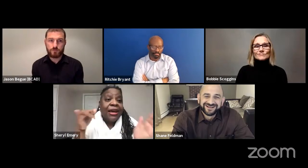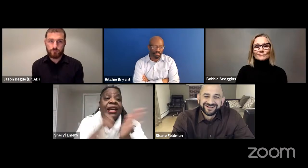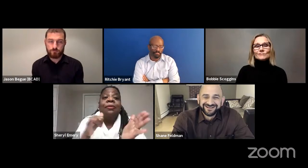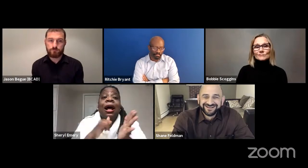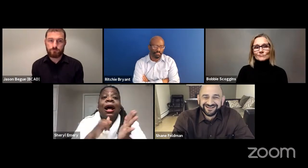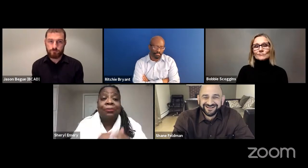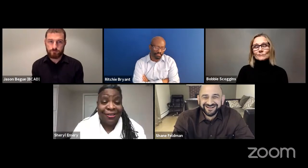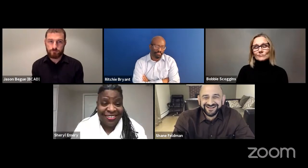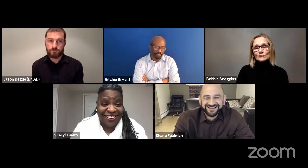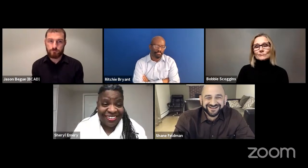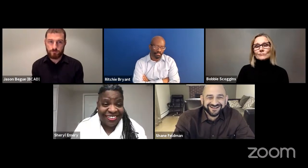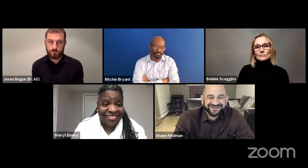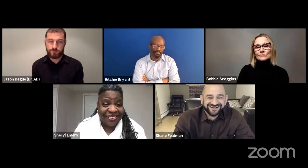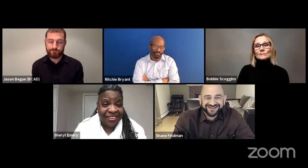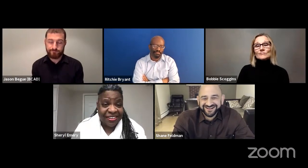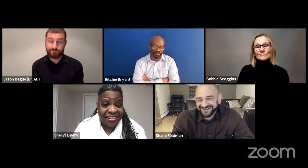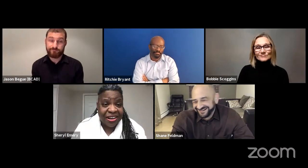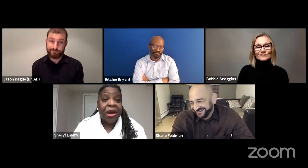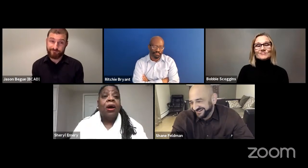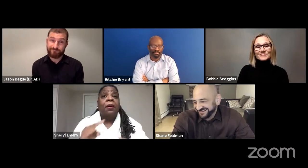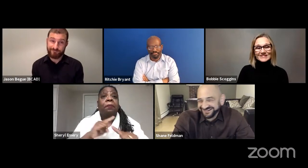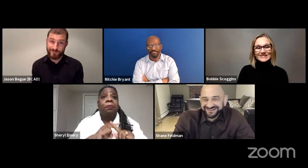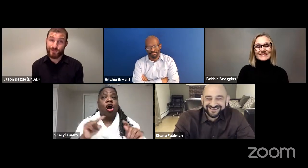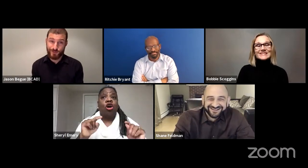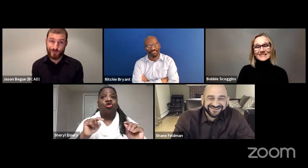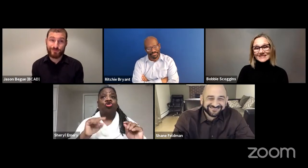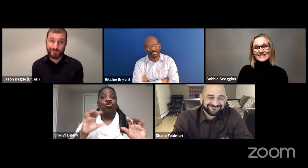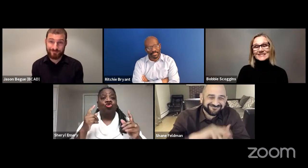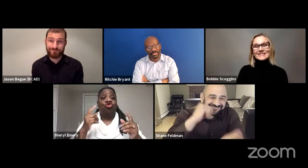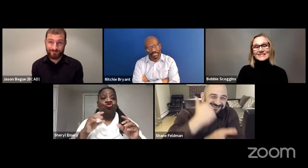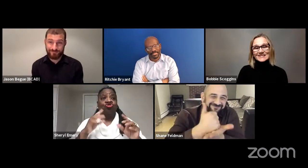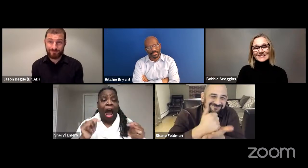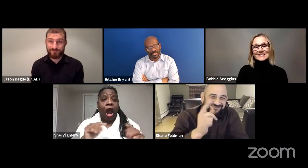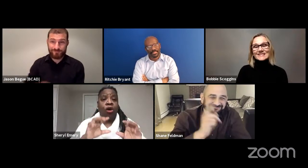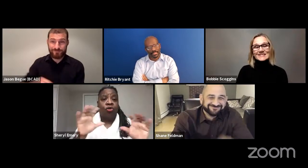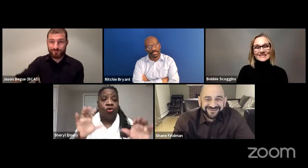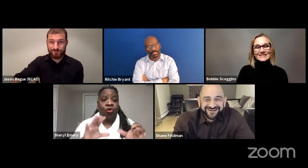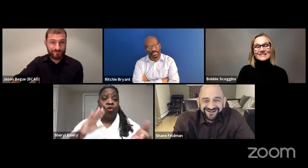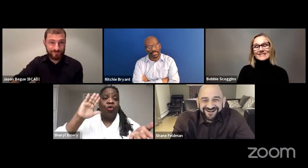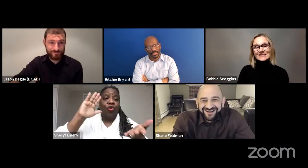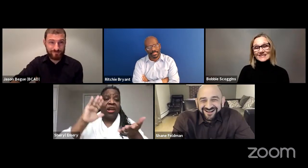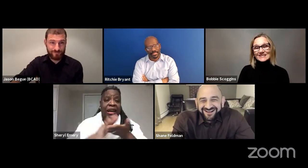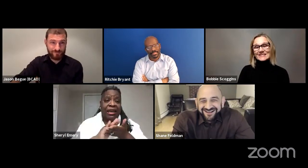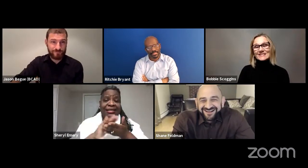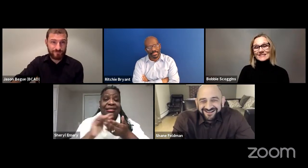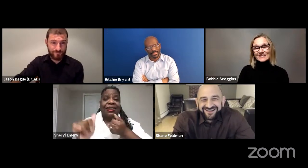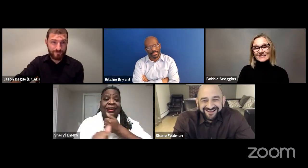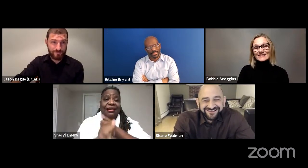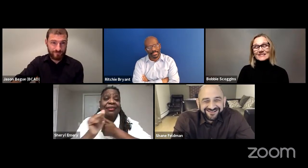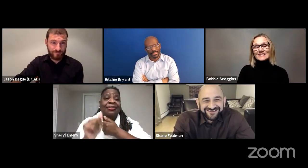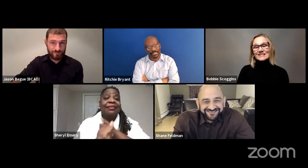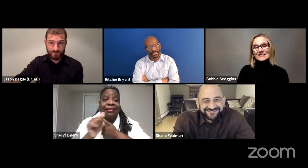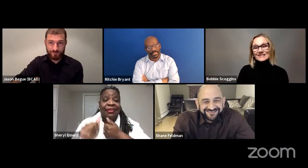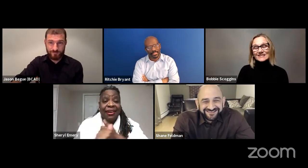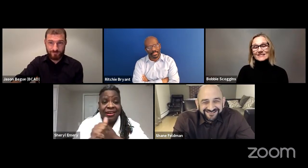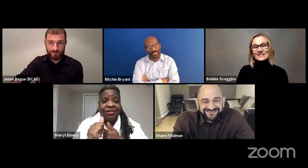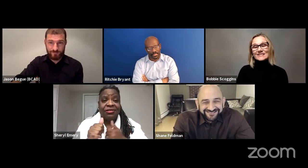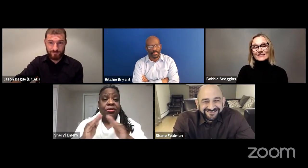Unfortunately it's impossible to please everybody all the time, but I think you have to try